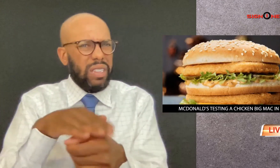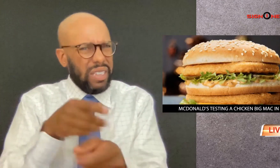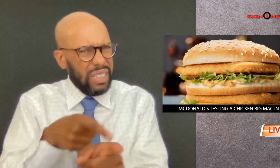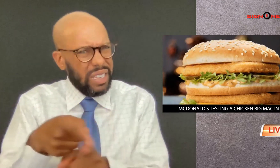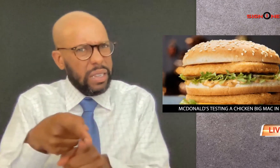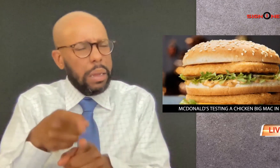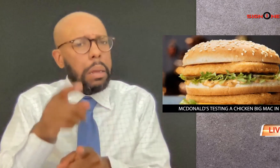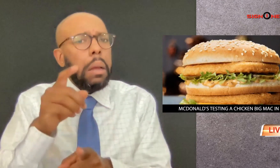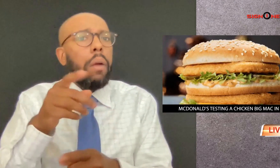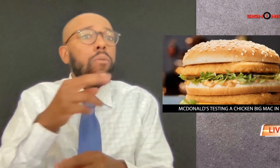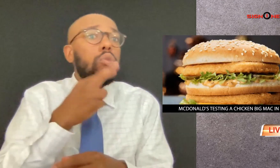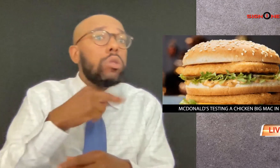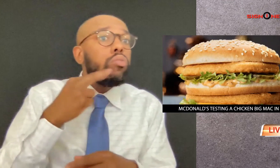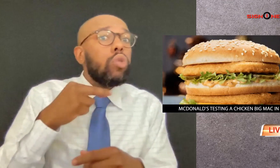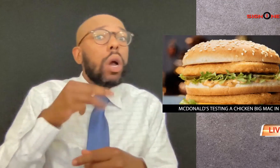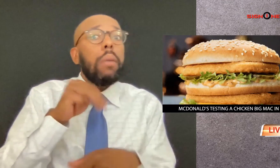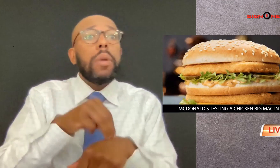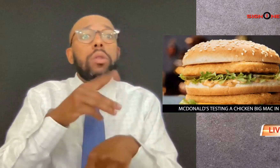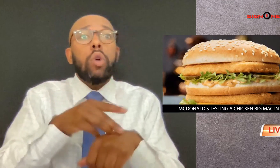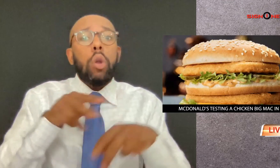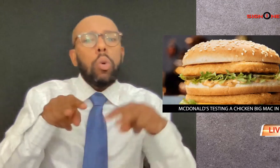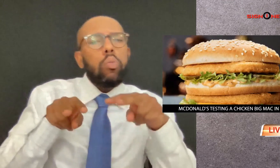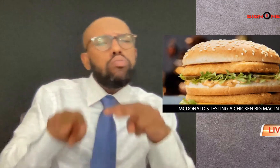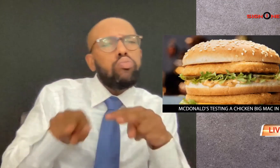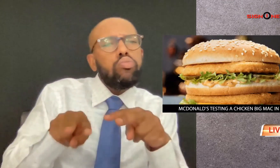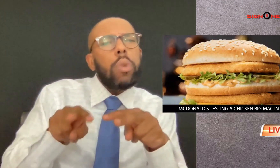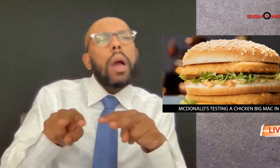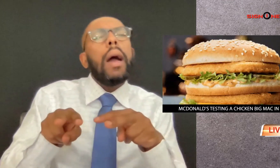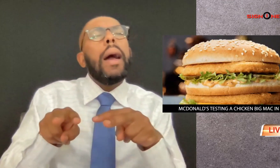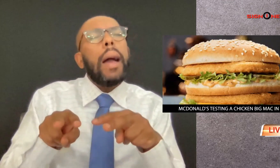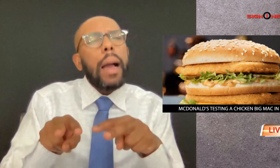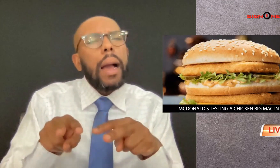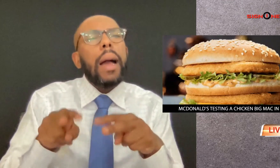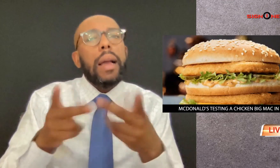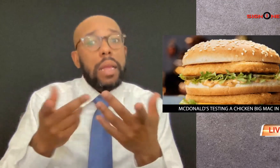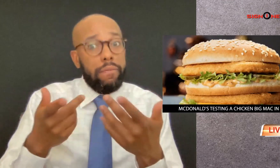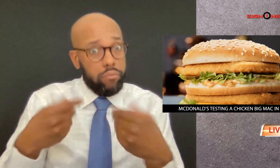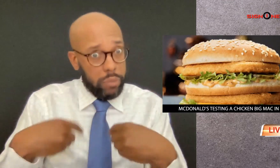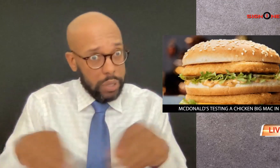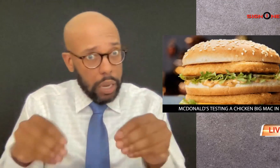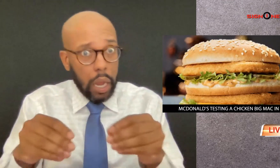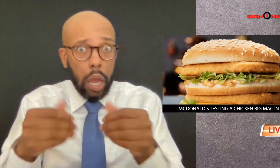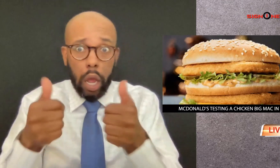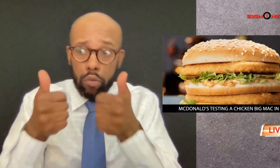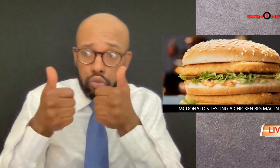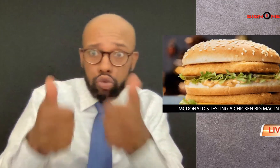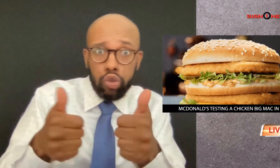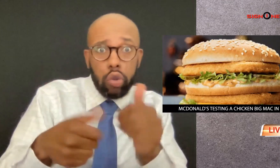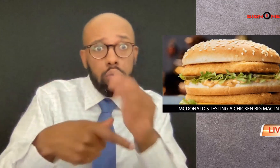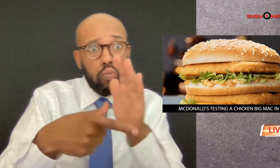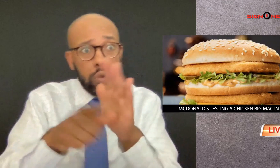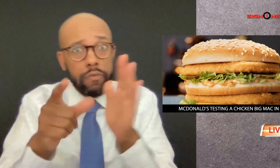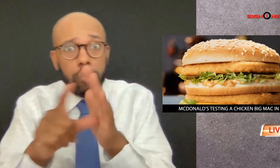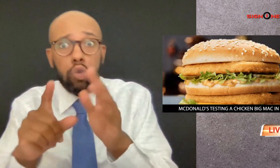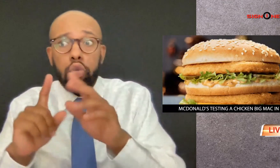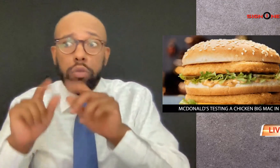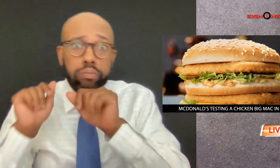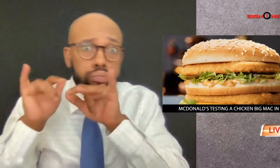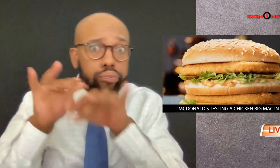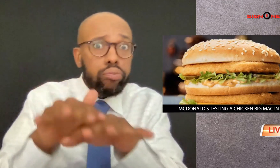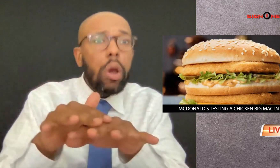These chicken Big Macs will be served in Miami-area restaurants soon Company officials say if